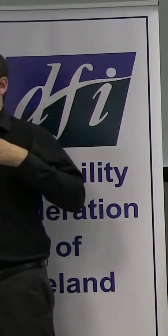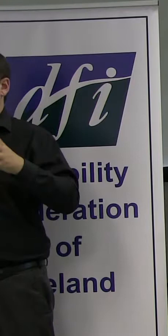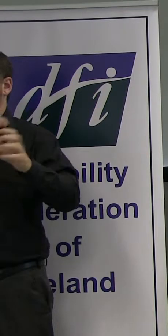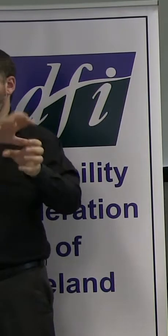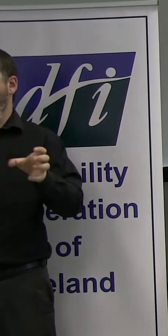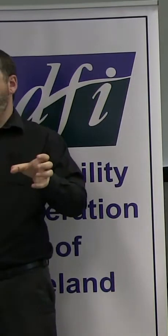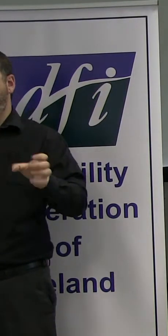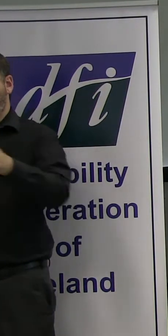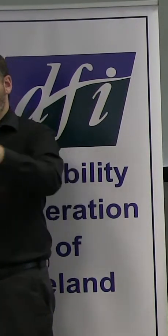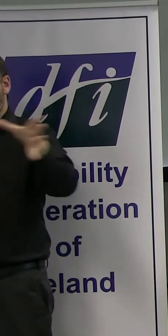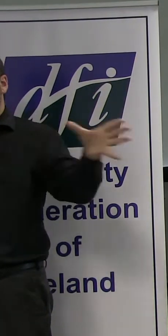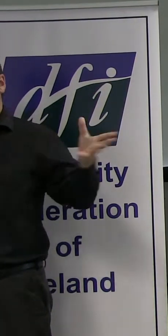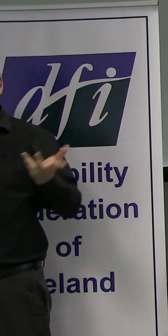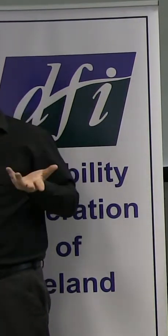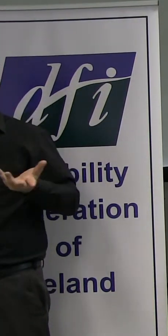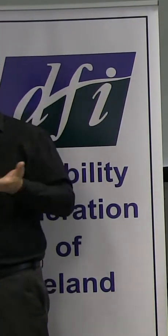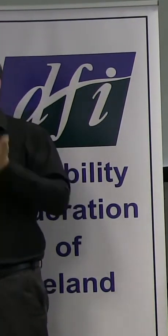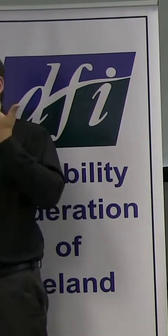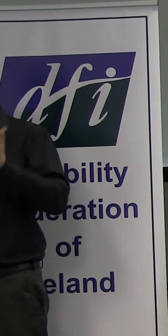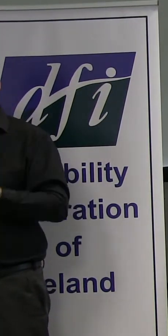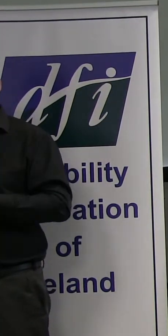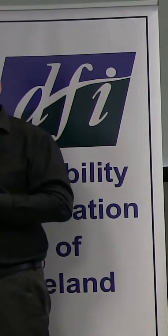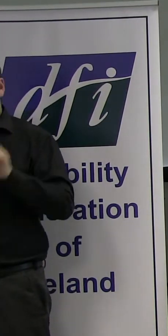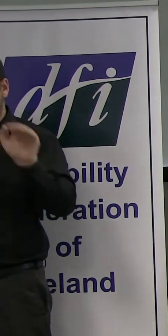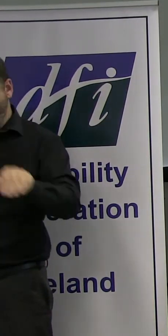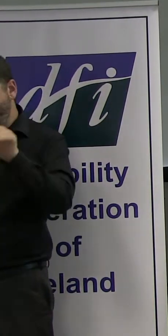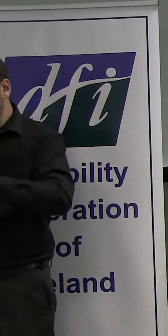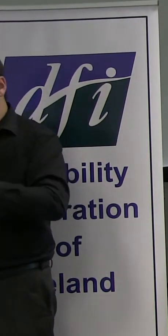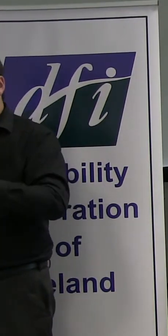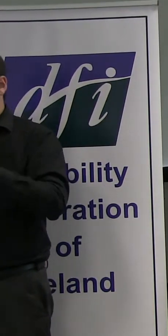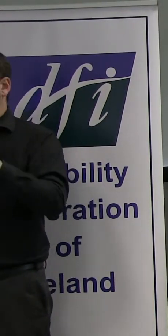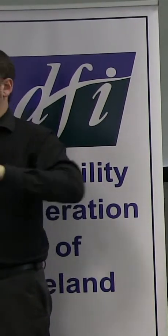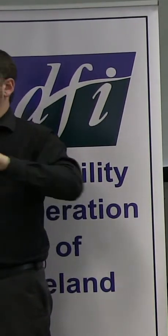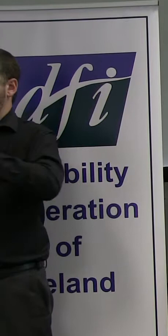do it is we will see gel component the public are our eyes and ears and when I